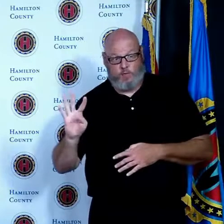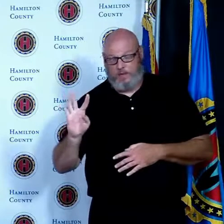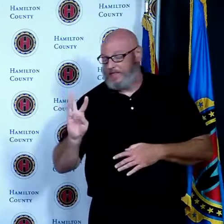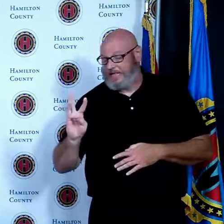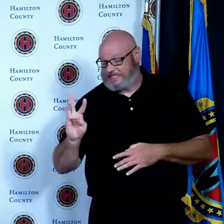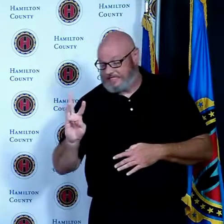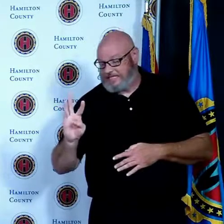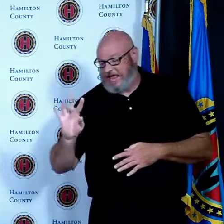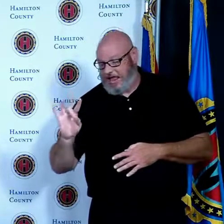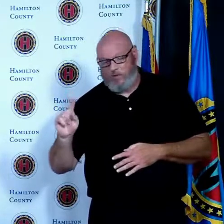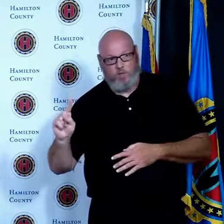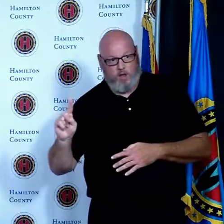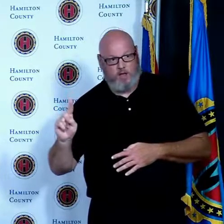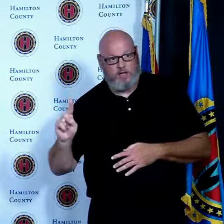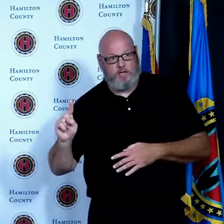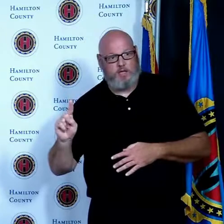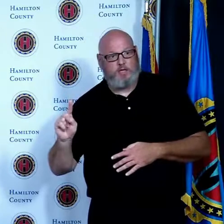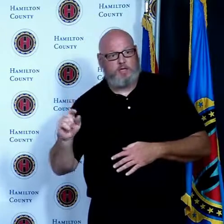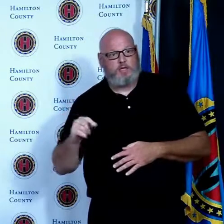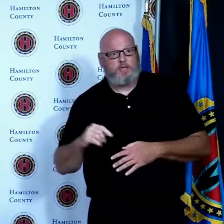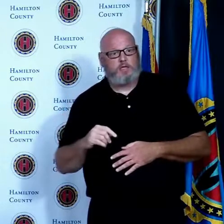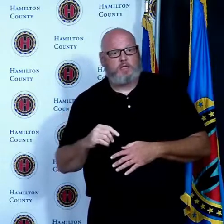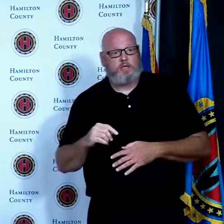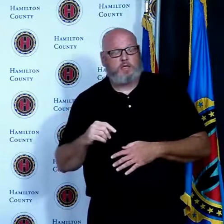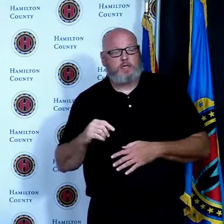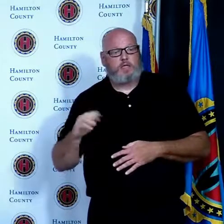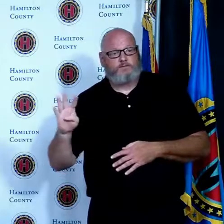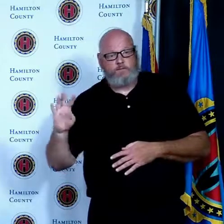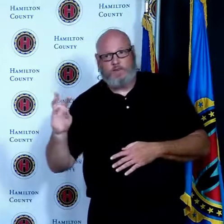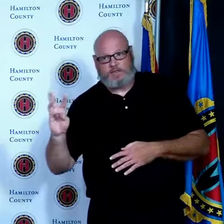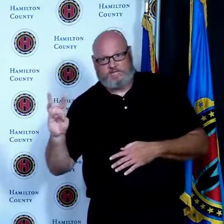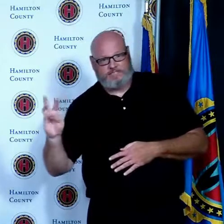to introduce Dr. Punches to provide more context